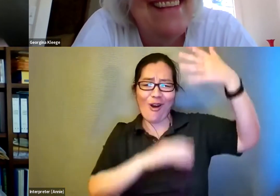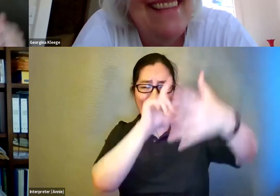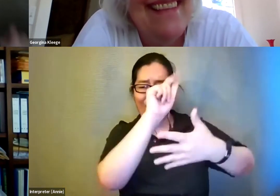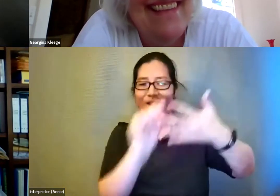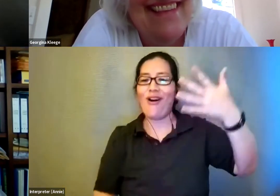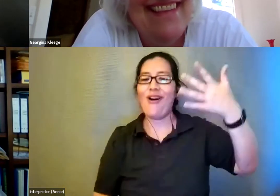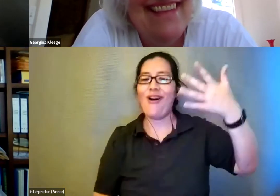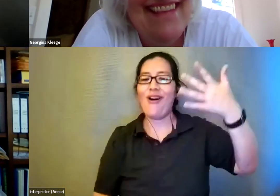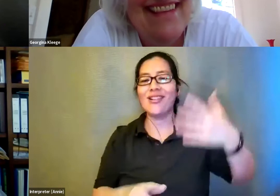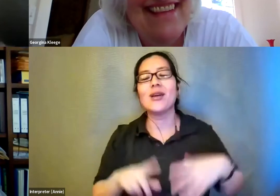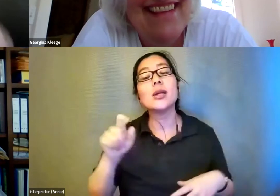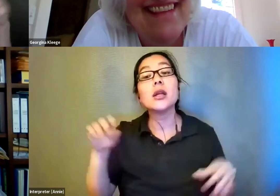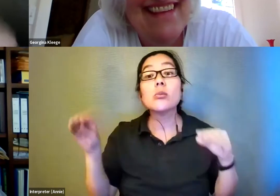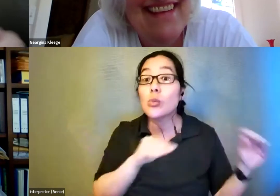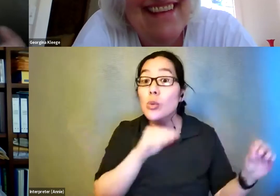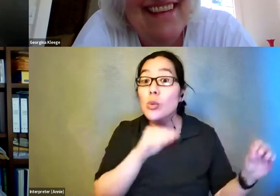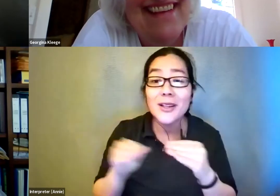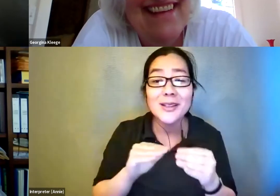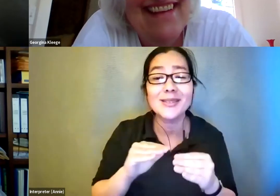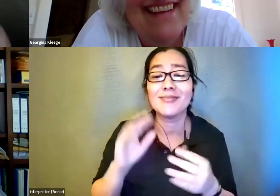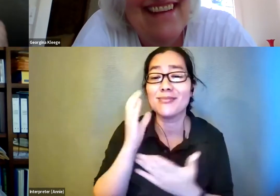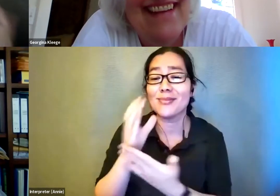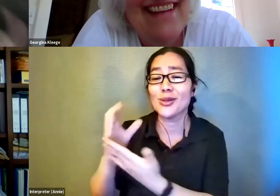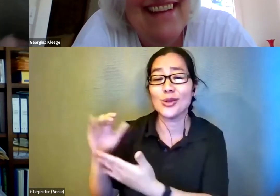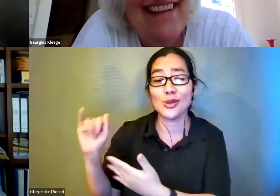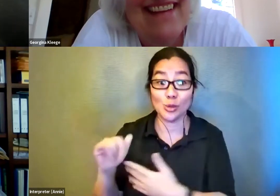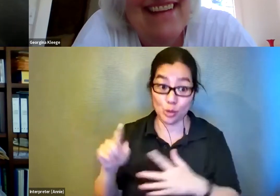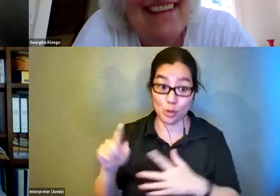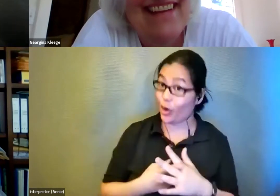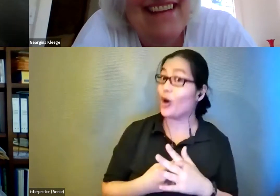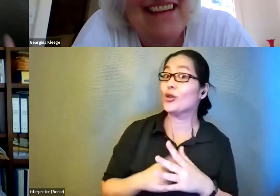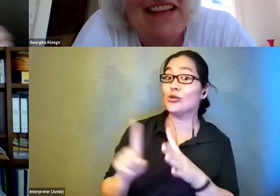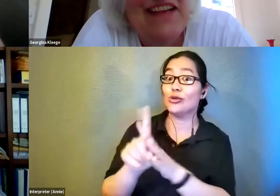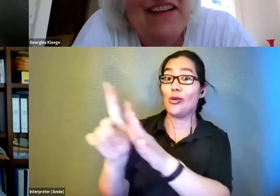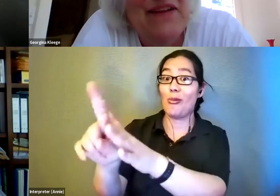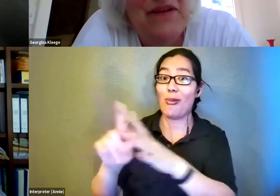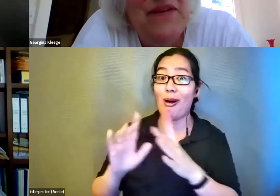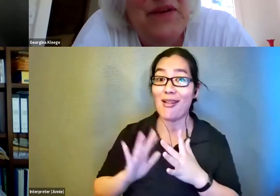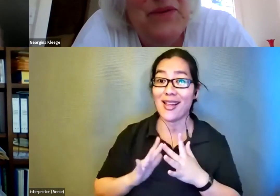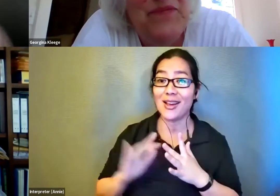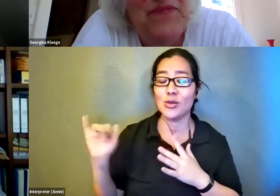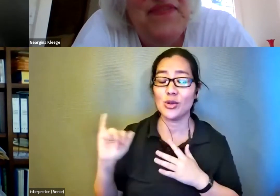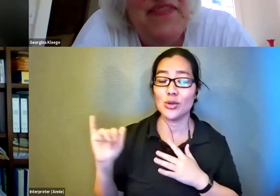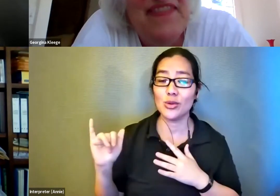moving pictures, too. Those are coming online. I'm so excited. We're so close to that.